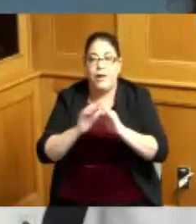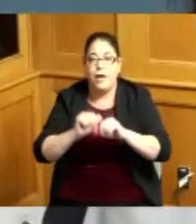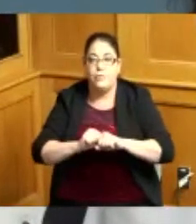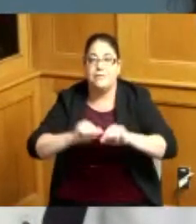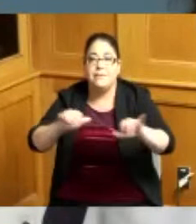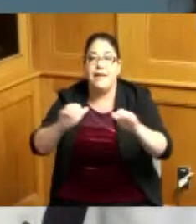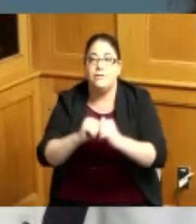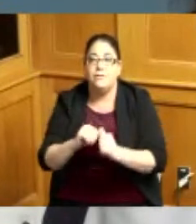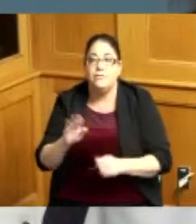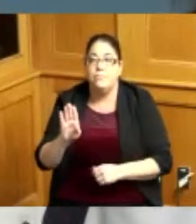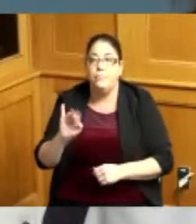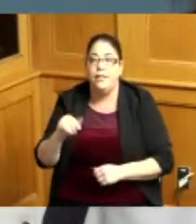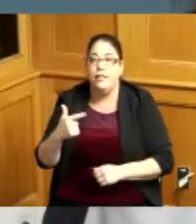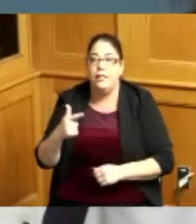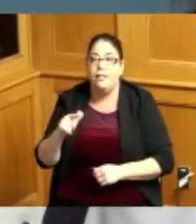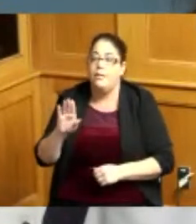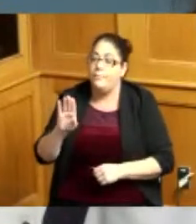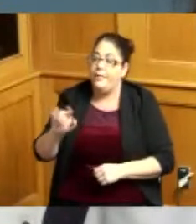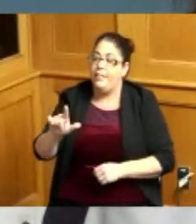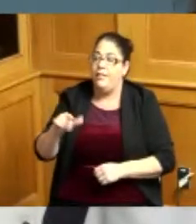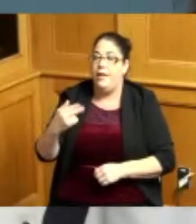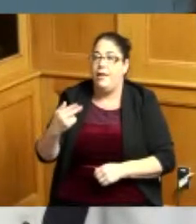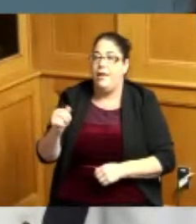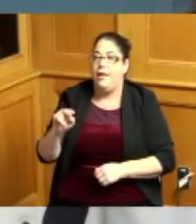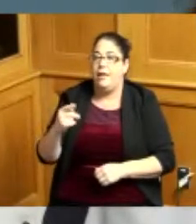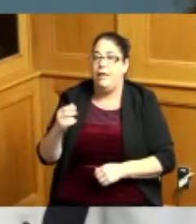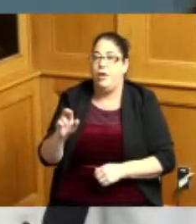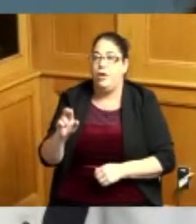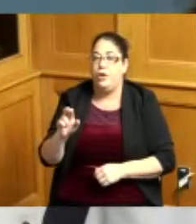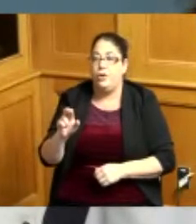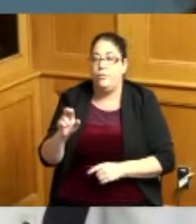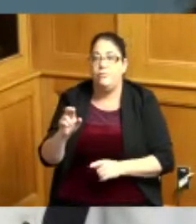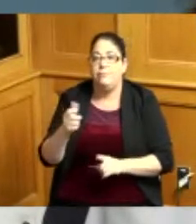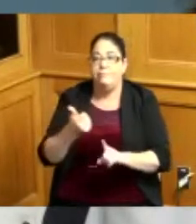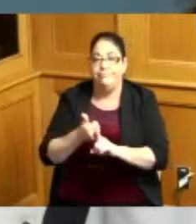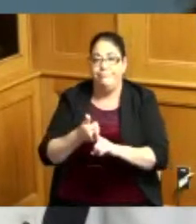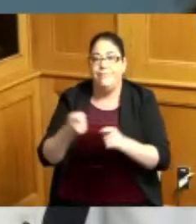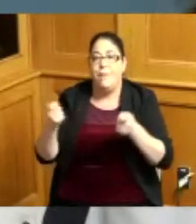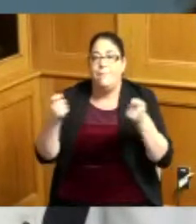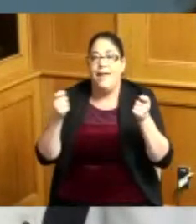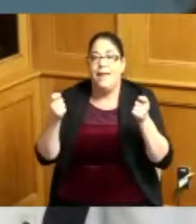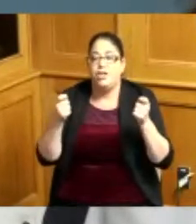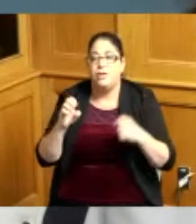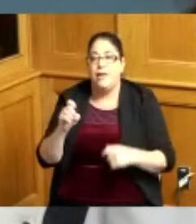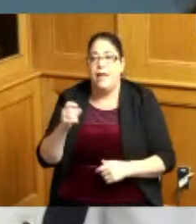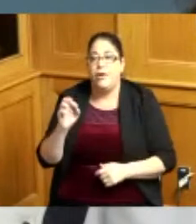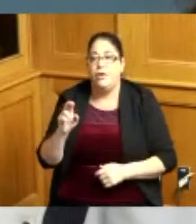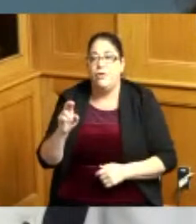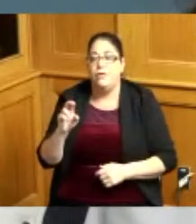Bill Hager who was the managing one of the managing editors at WLWT Channel 5